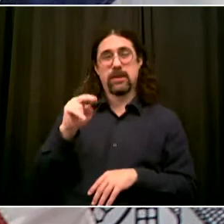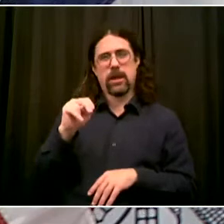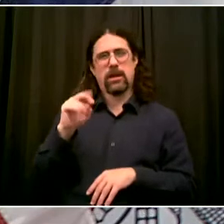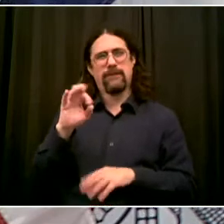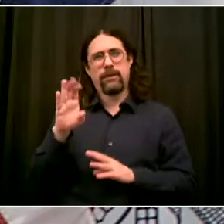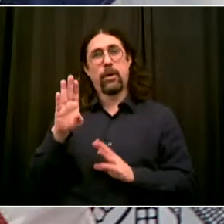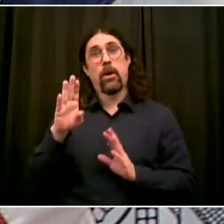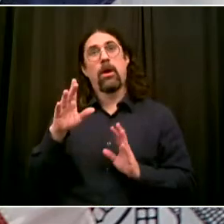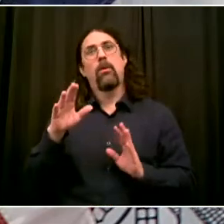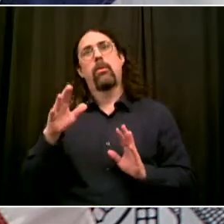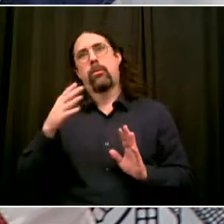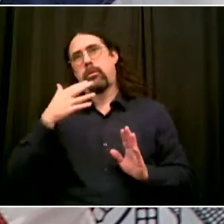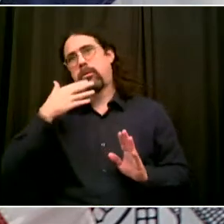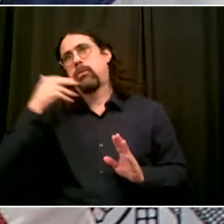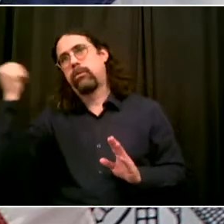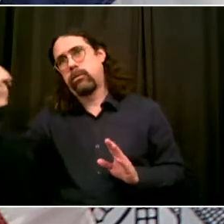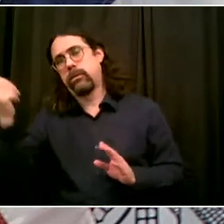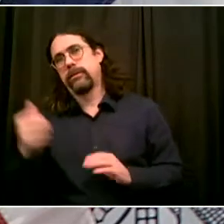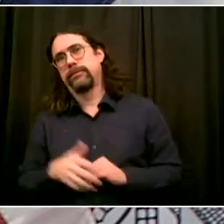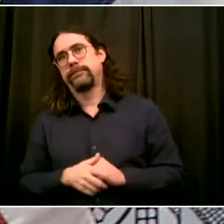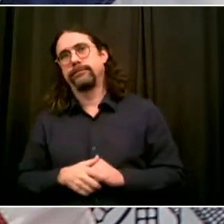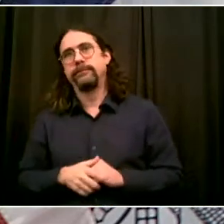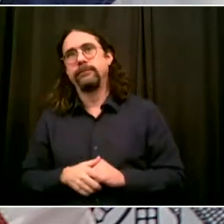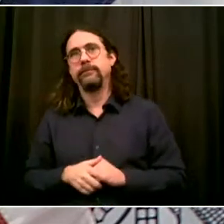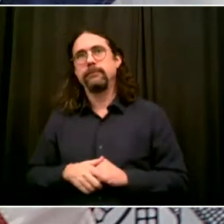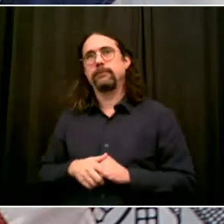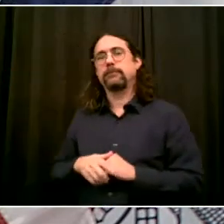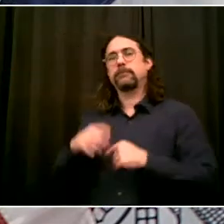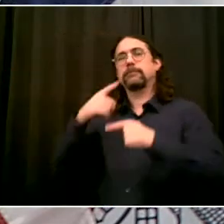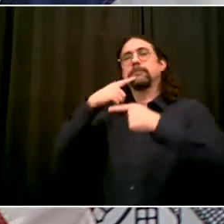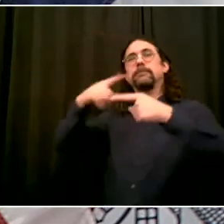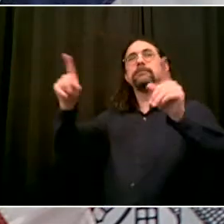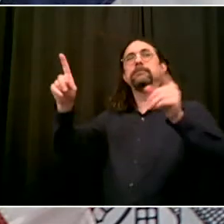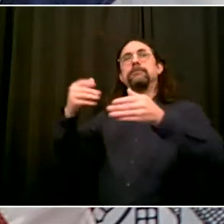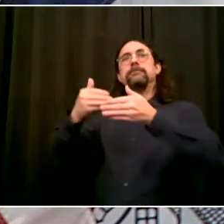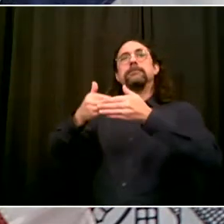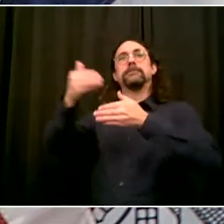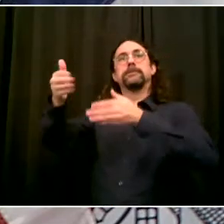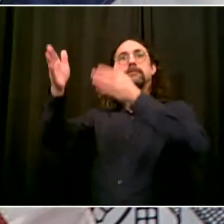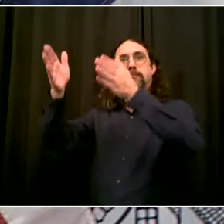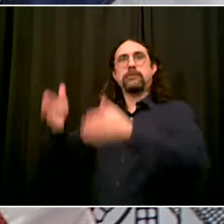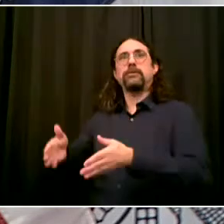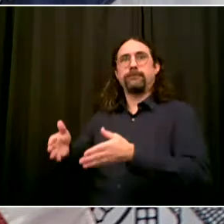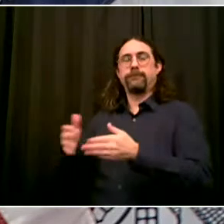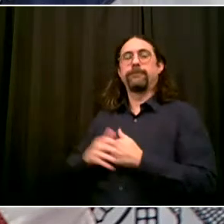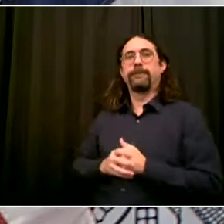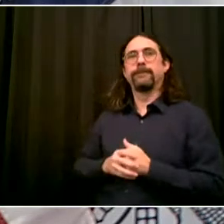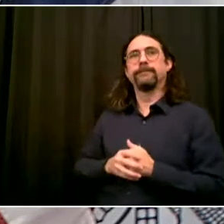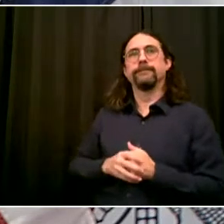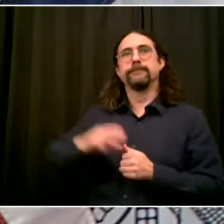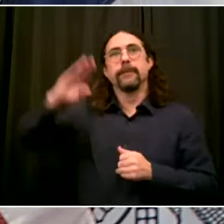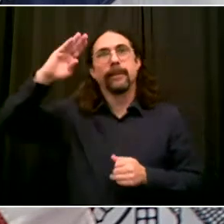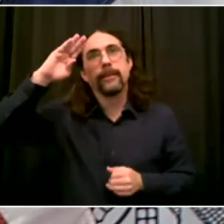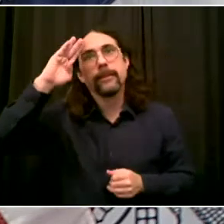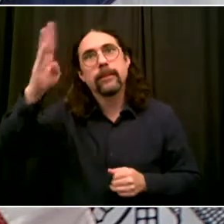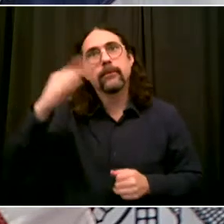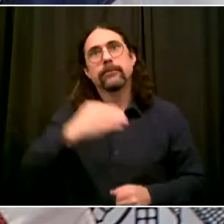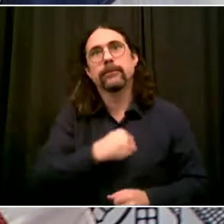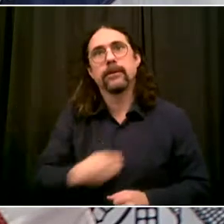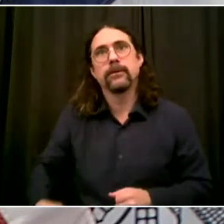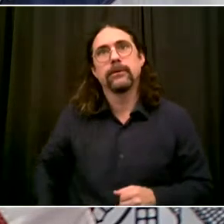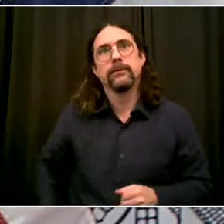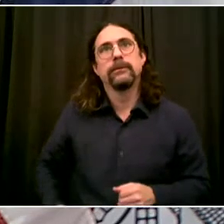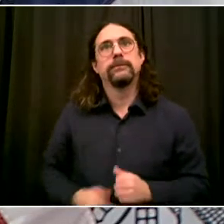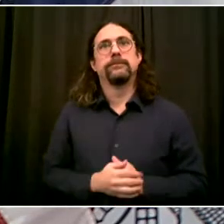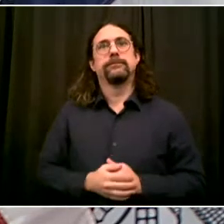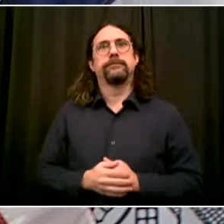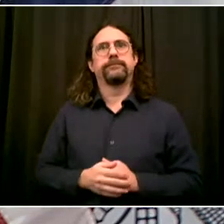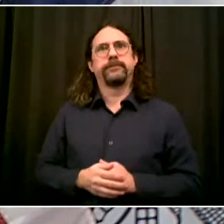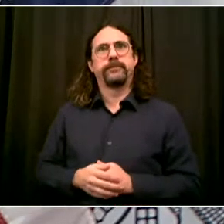ARE YOU DOING